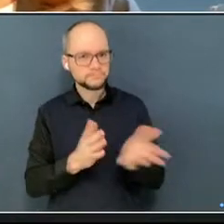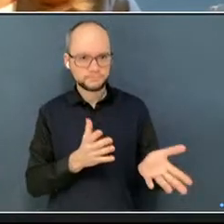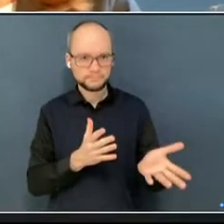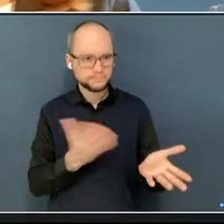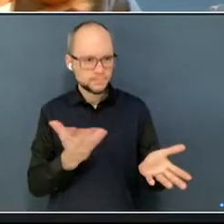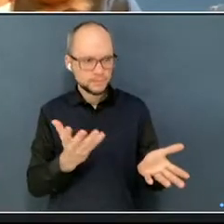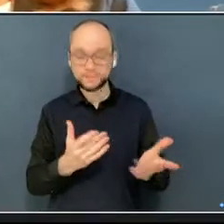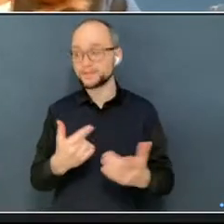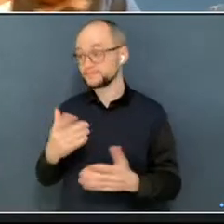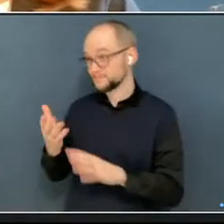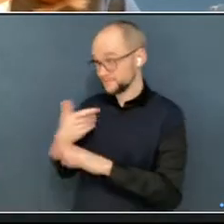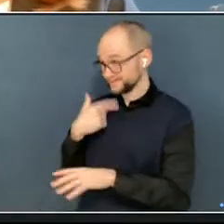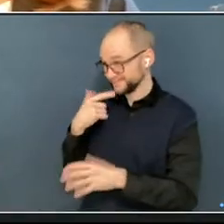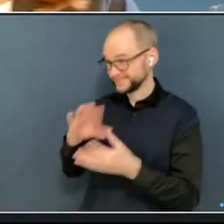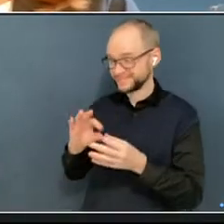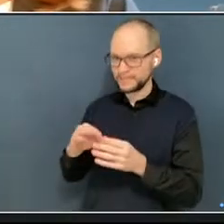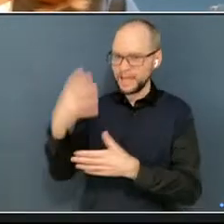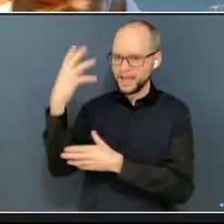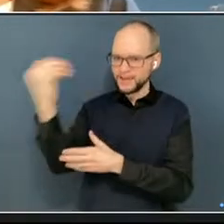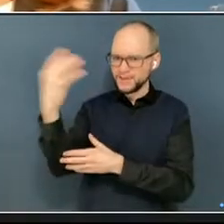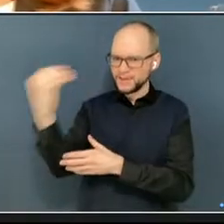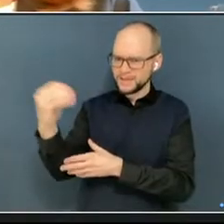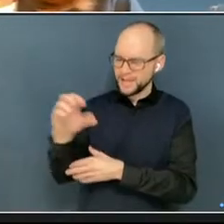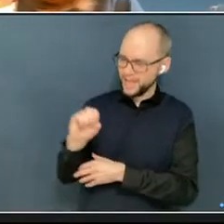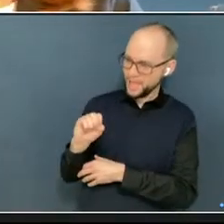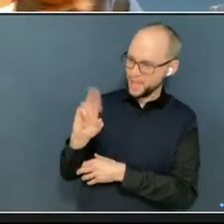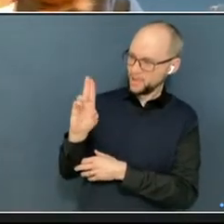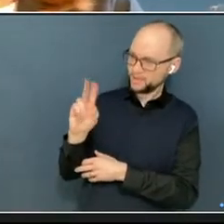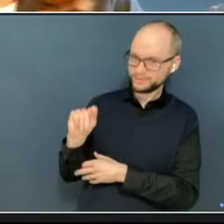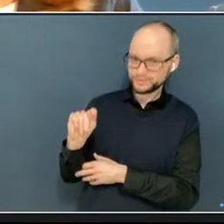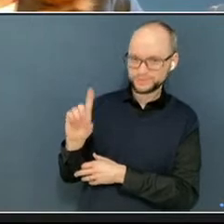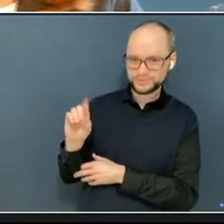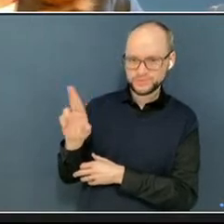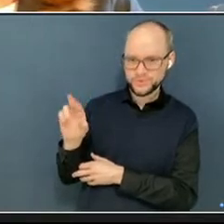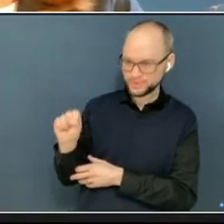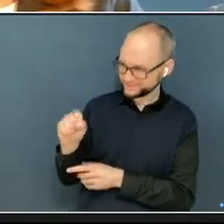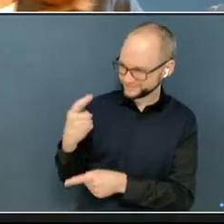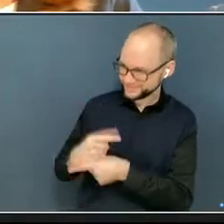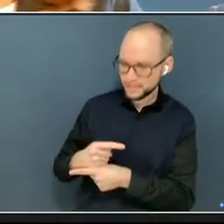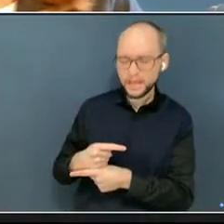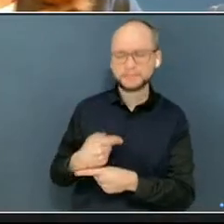I loved from an early age I was out in nature so much myself and my brother and the whole family.